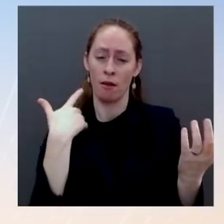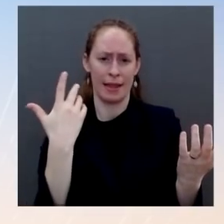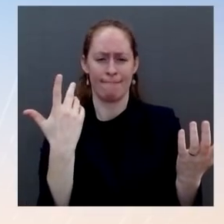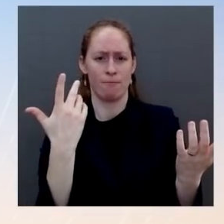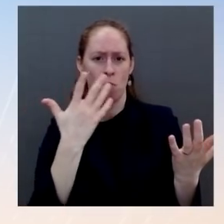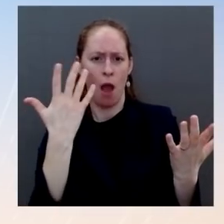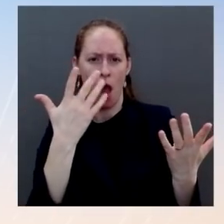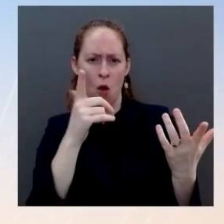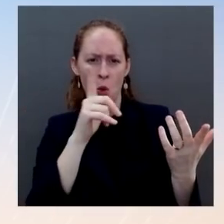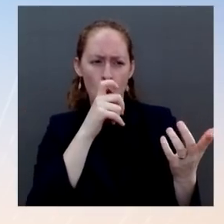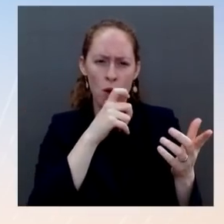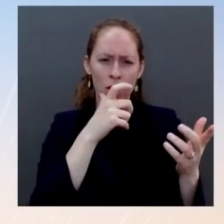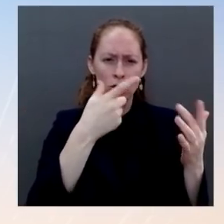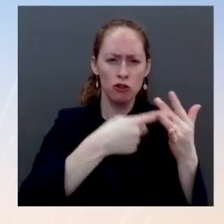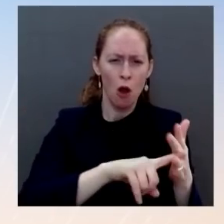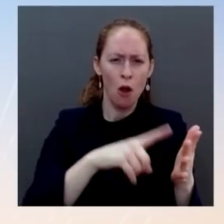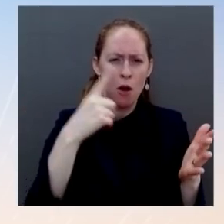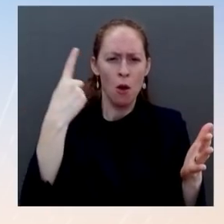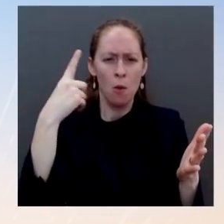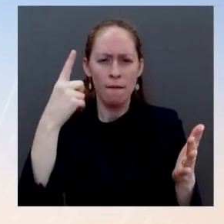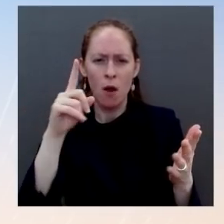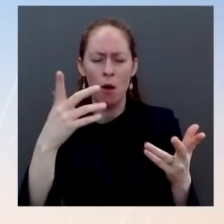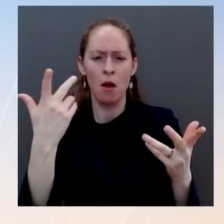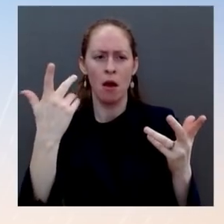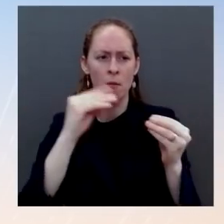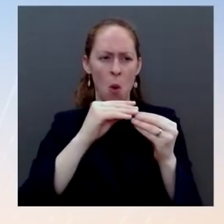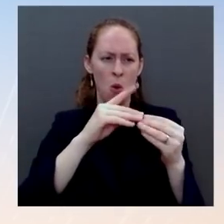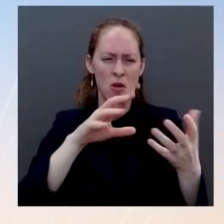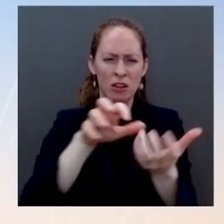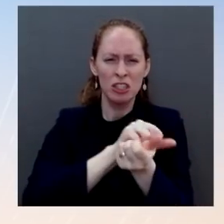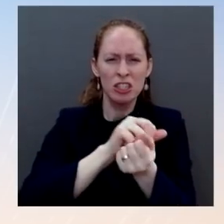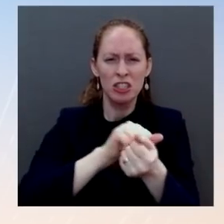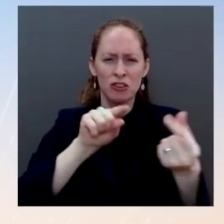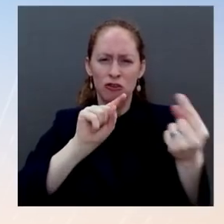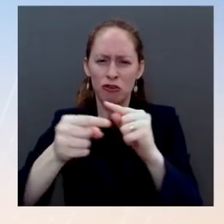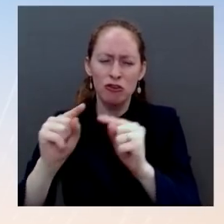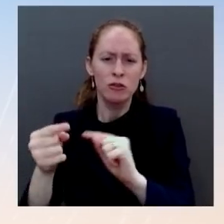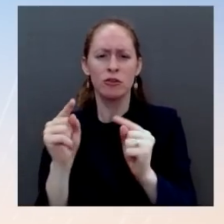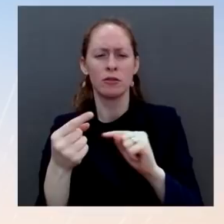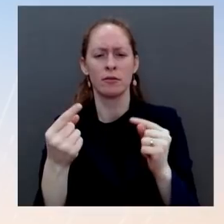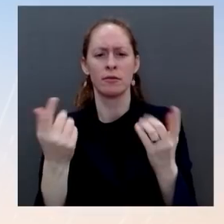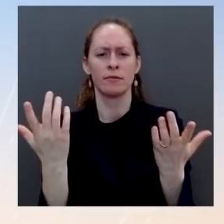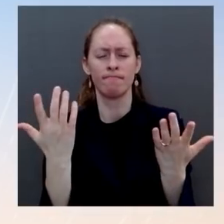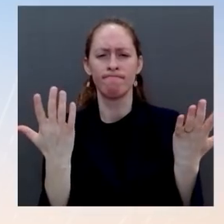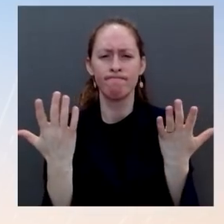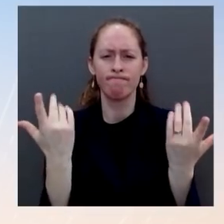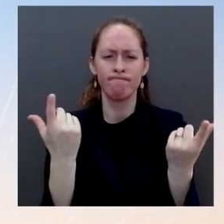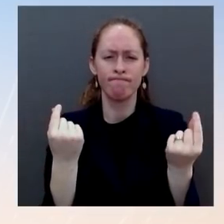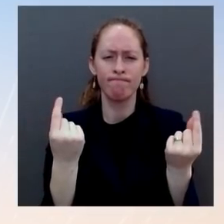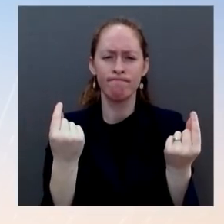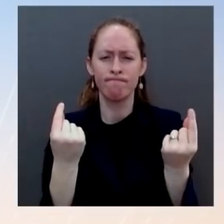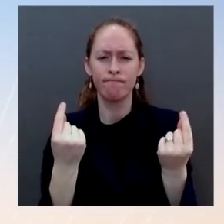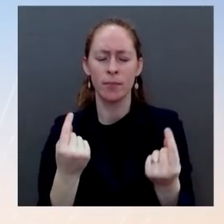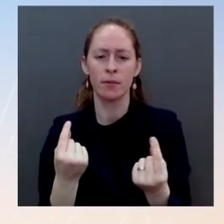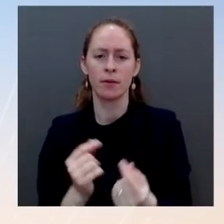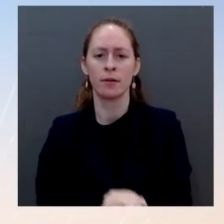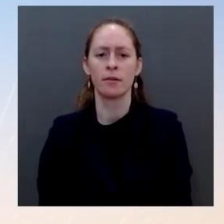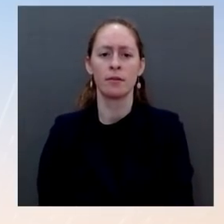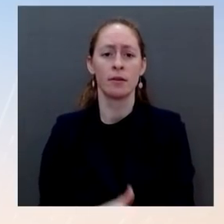that it can be related to the talks in Vienna or the anniversary of the Soleimani strike. But again, right now, we're still assessing attribution;